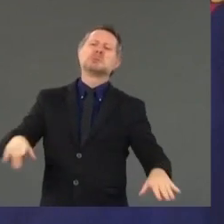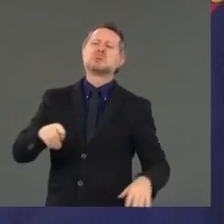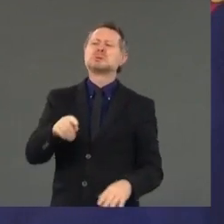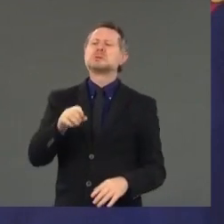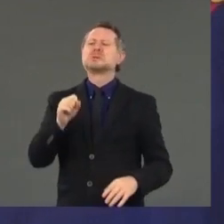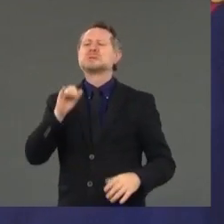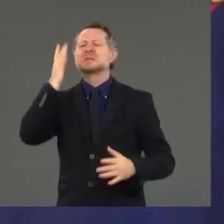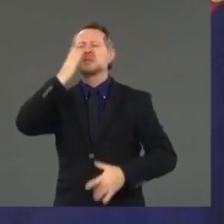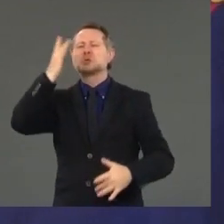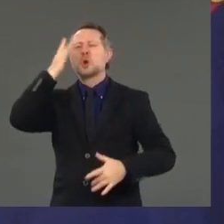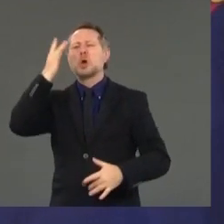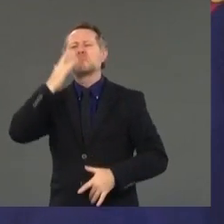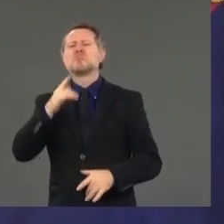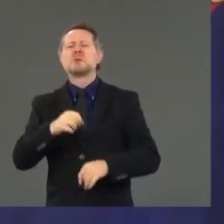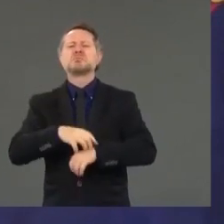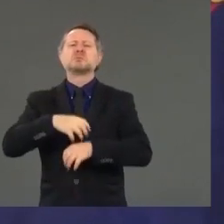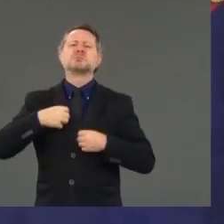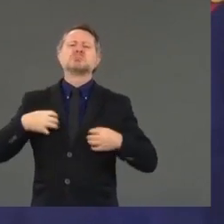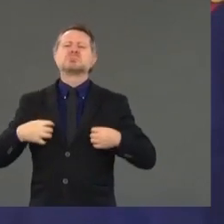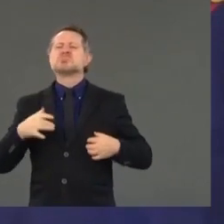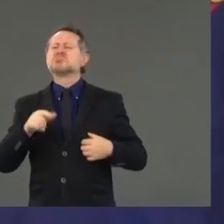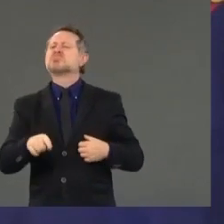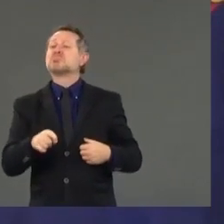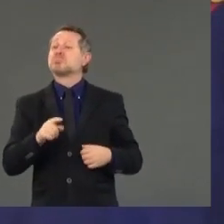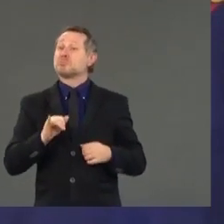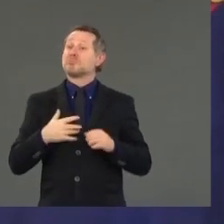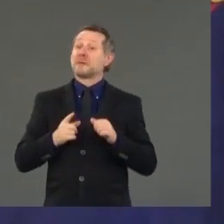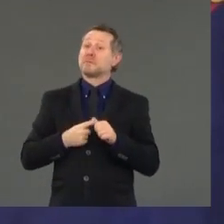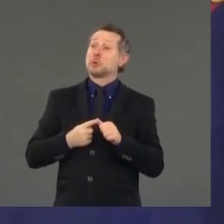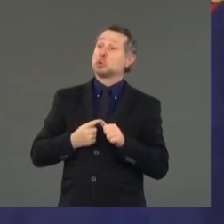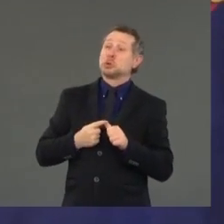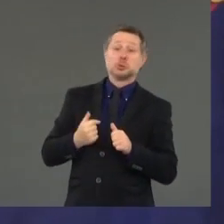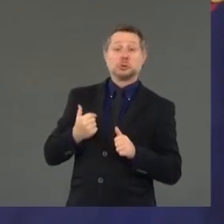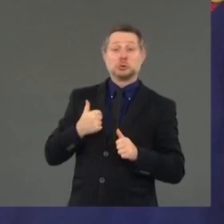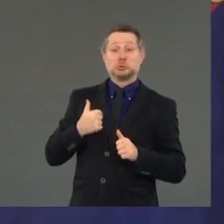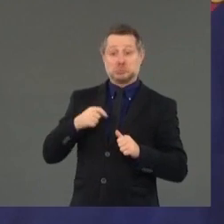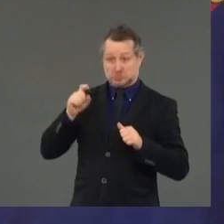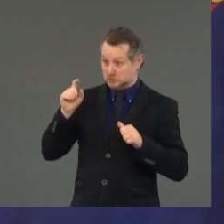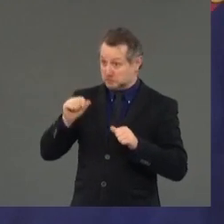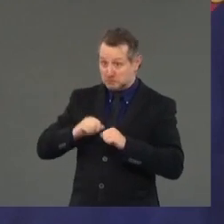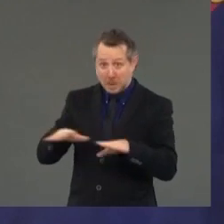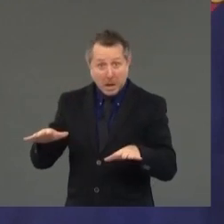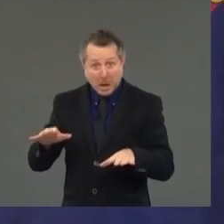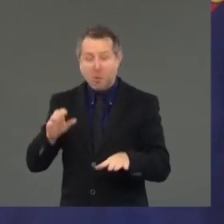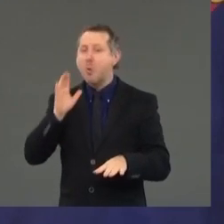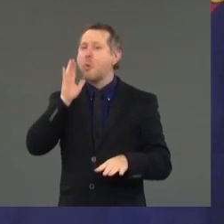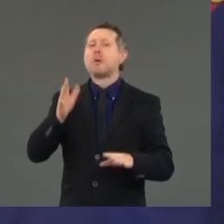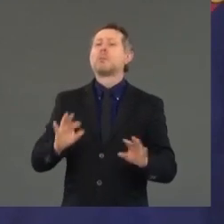THIS PEDIATRIC SYNDROME, AS A